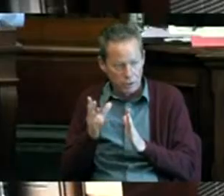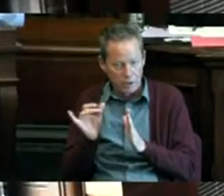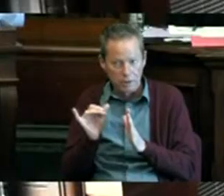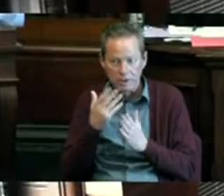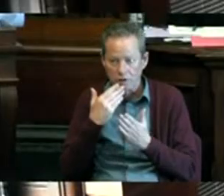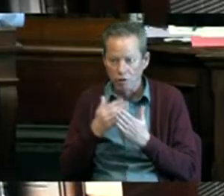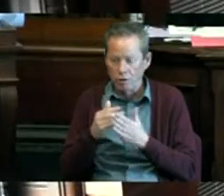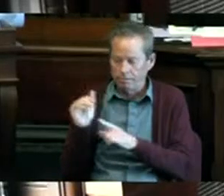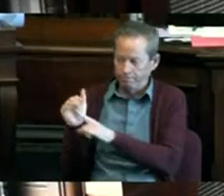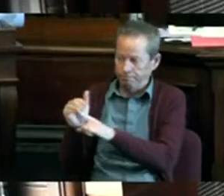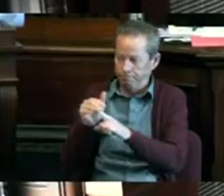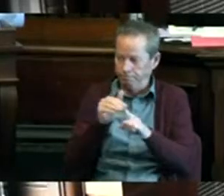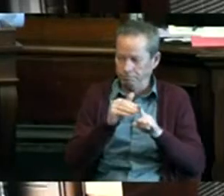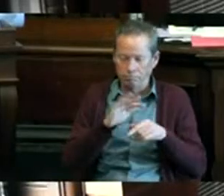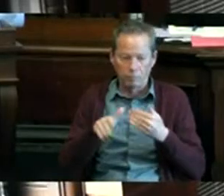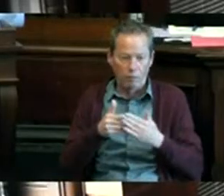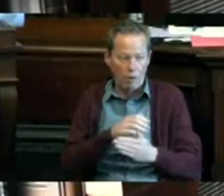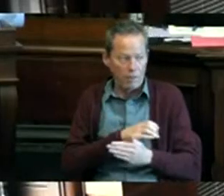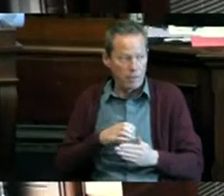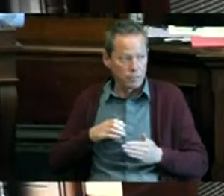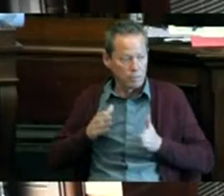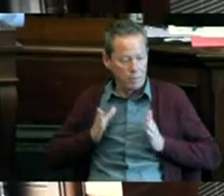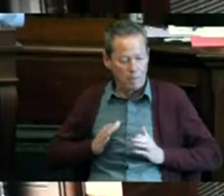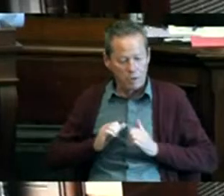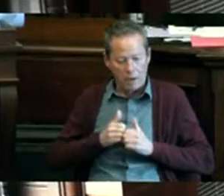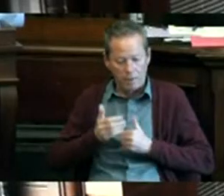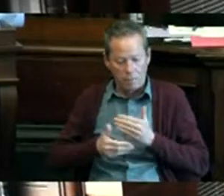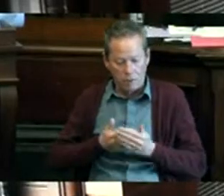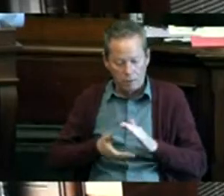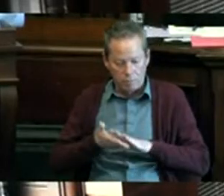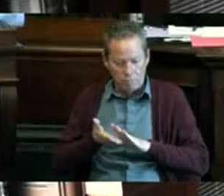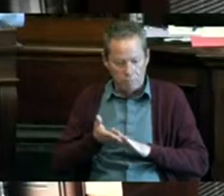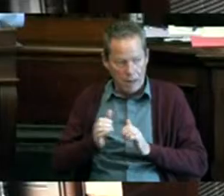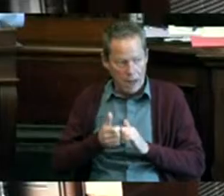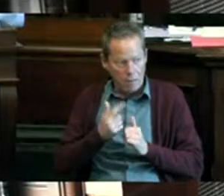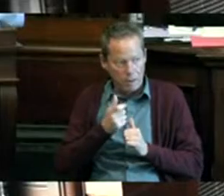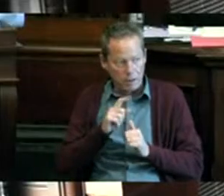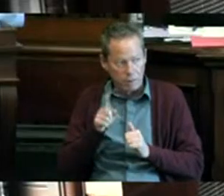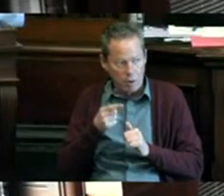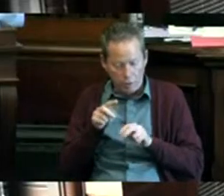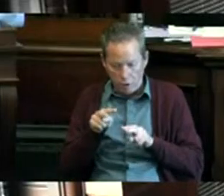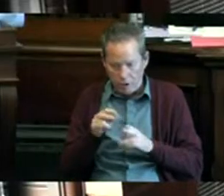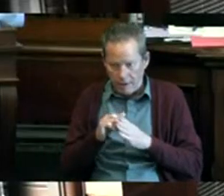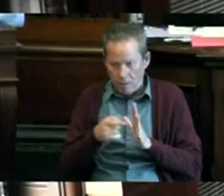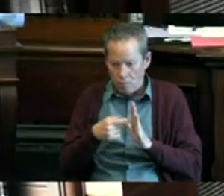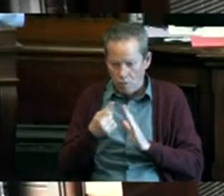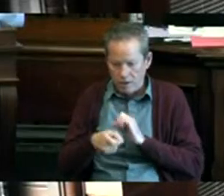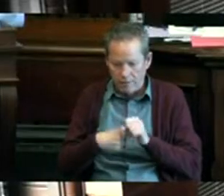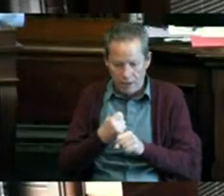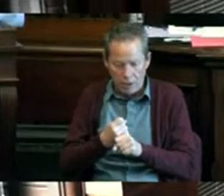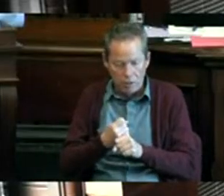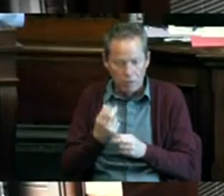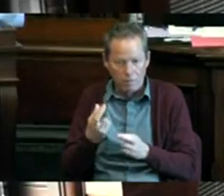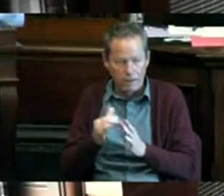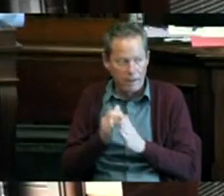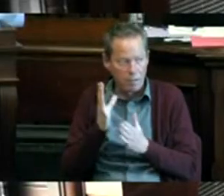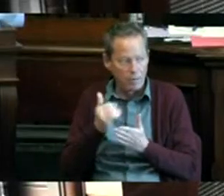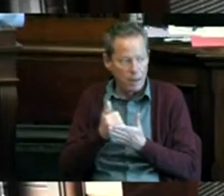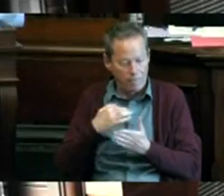I think what we'll submit in writing is background information, just as a good refresher for all council on how